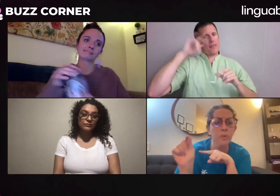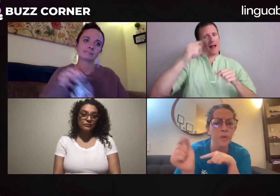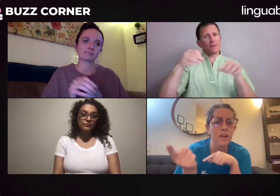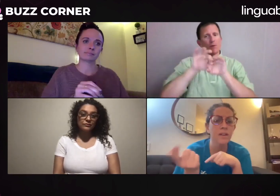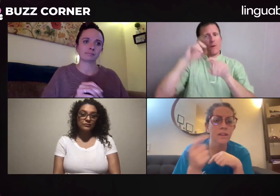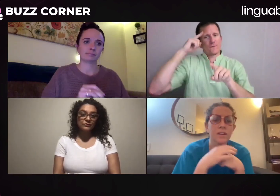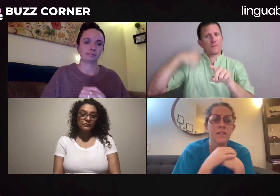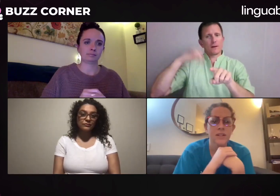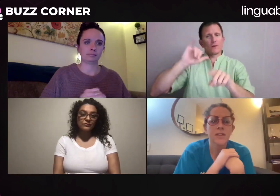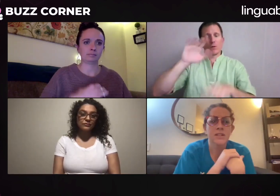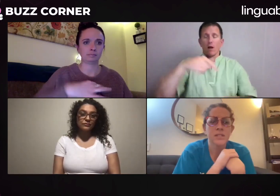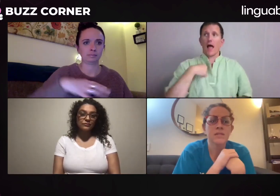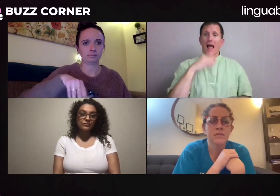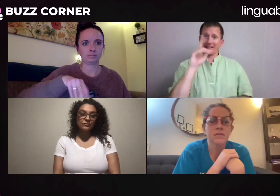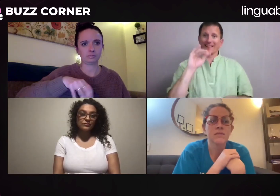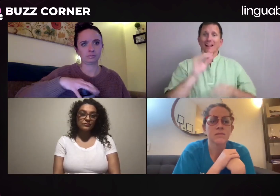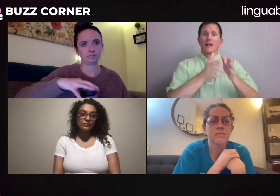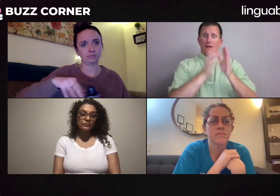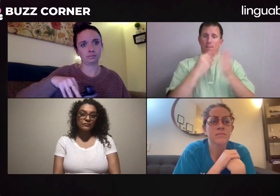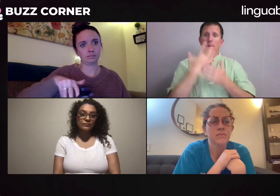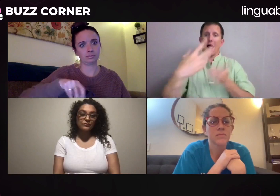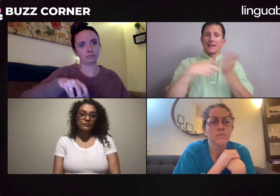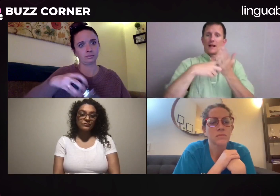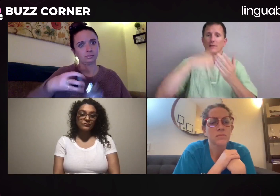So it's important for me.